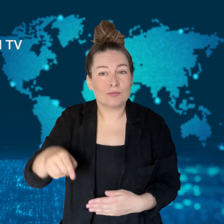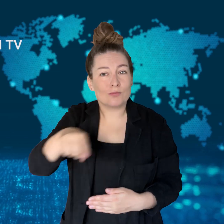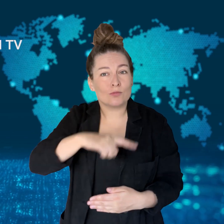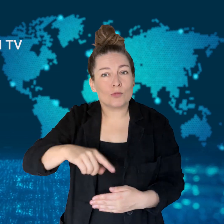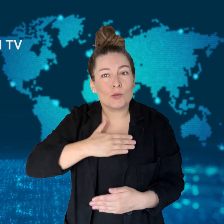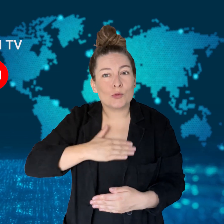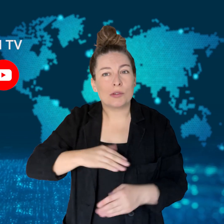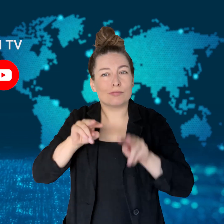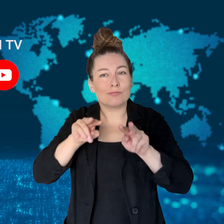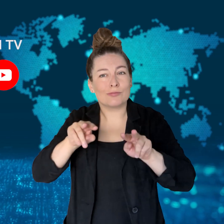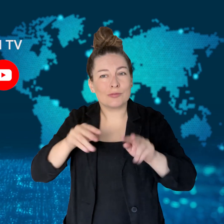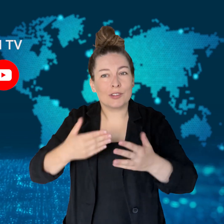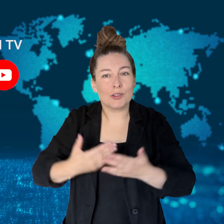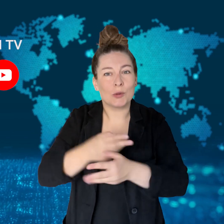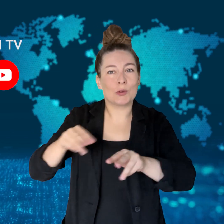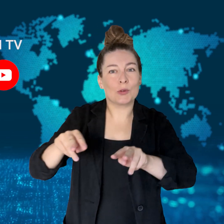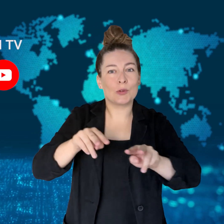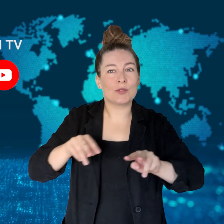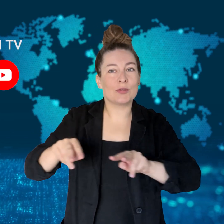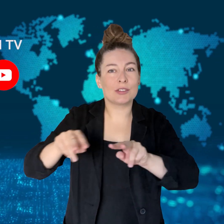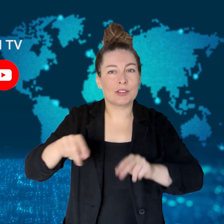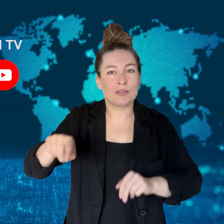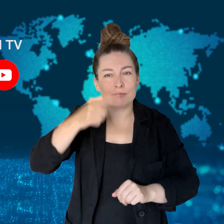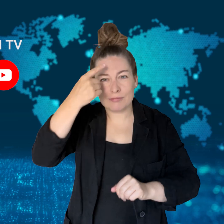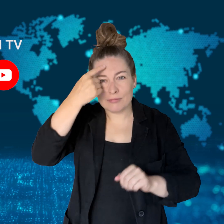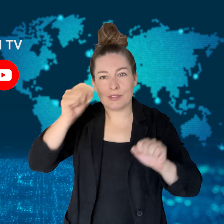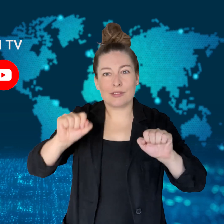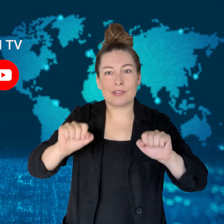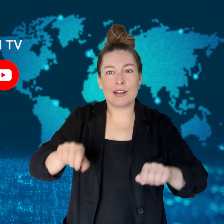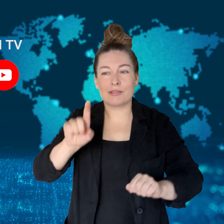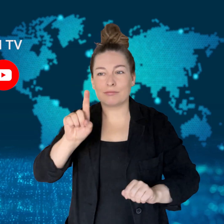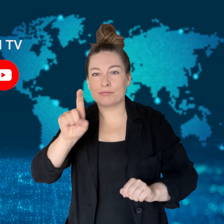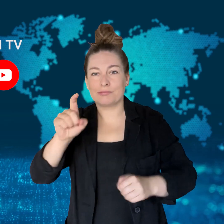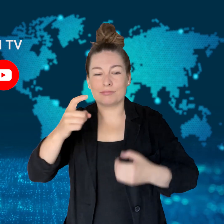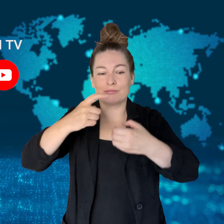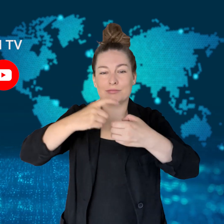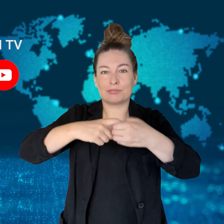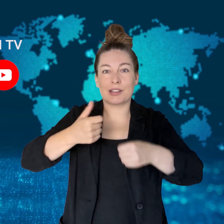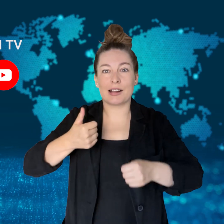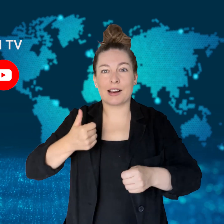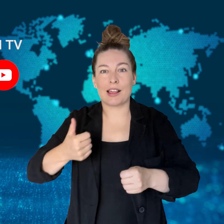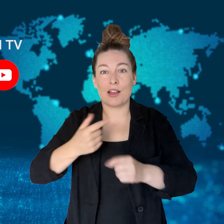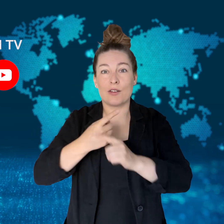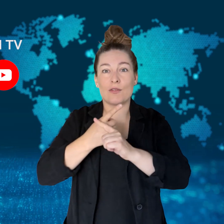Don't forget to subscribe, like, and follow H3 World TV to